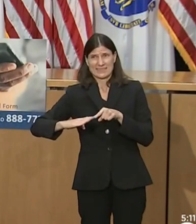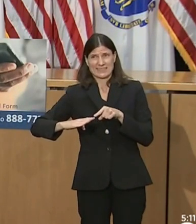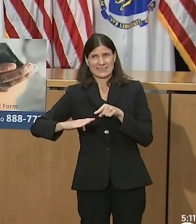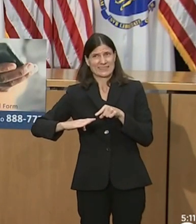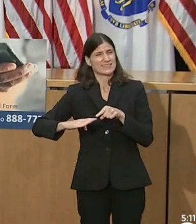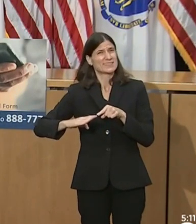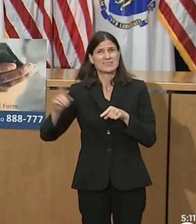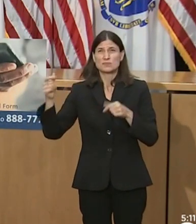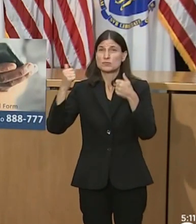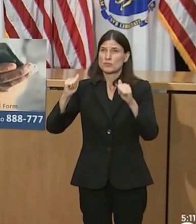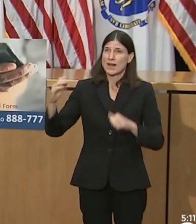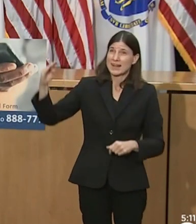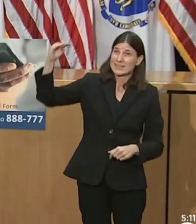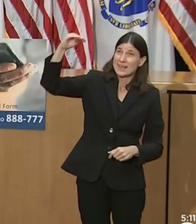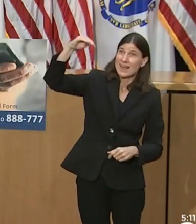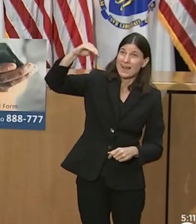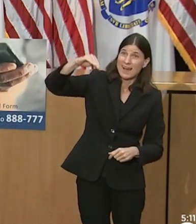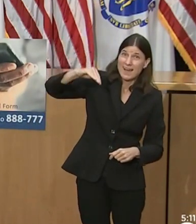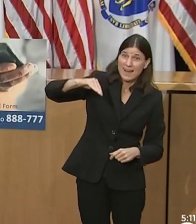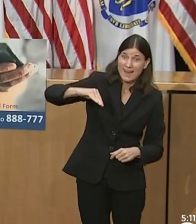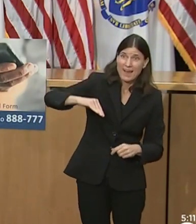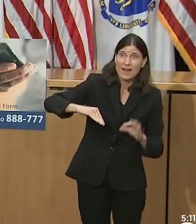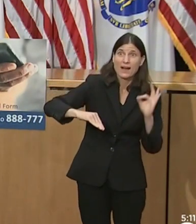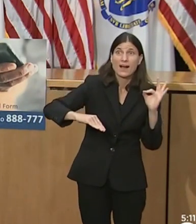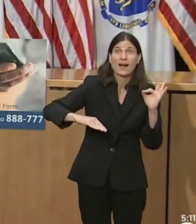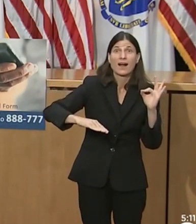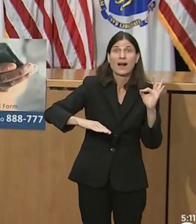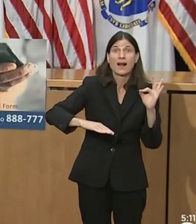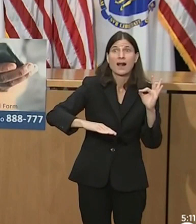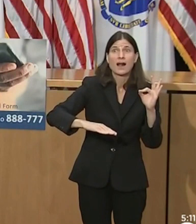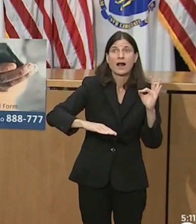THESE MISSED OPPORTUNITIES TO